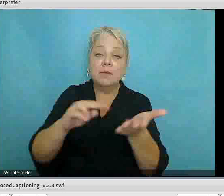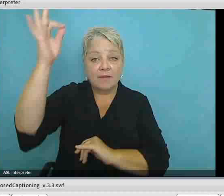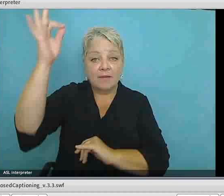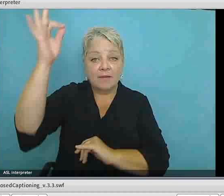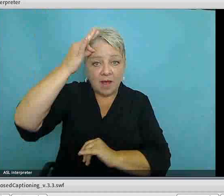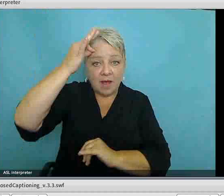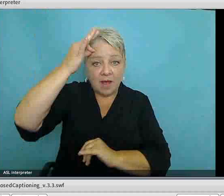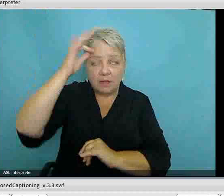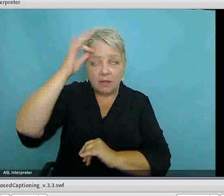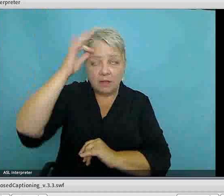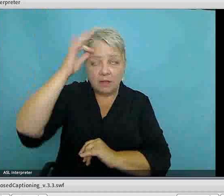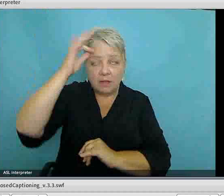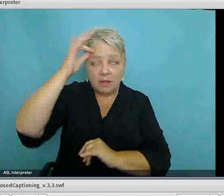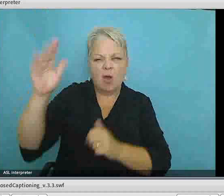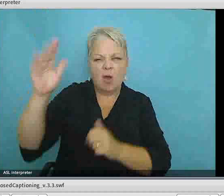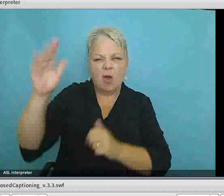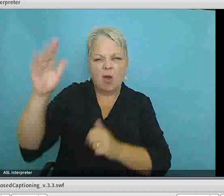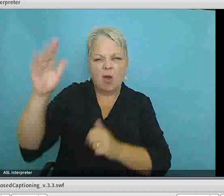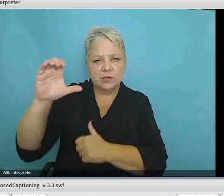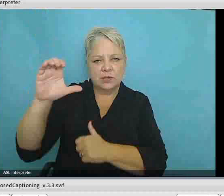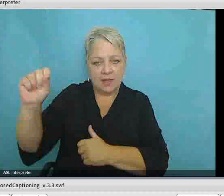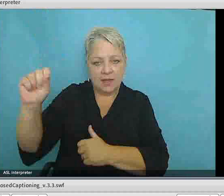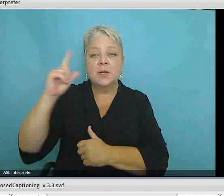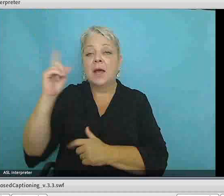with regard to providing integrated care to dually eligible folks.